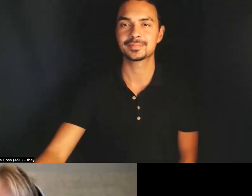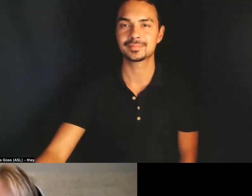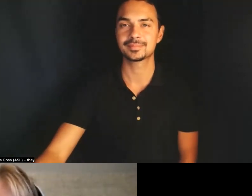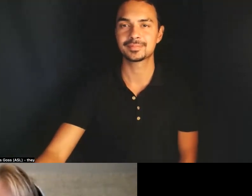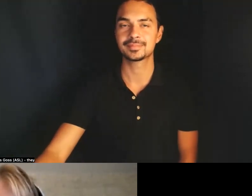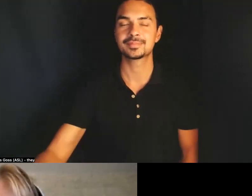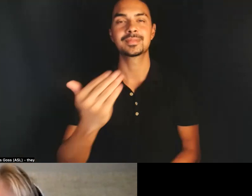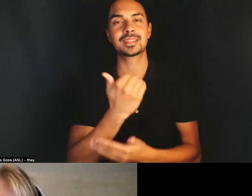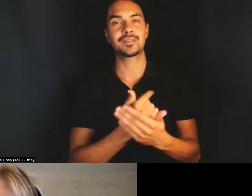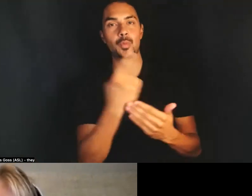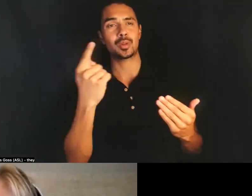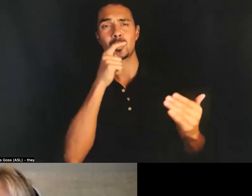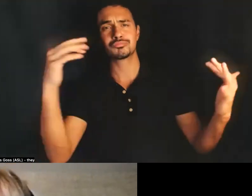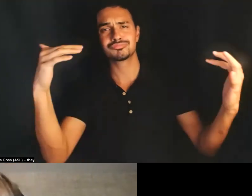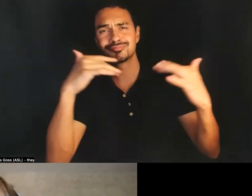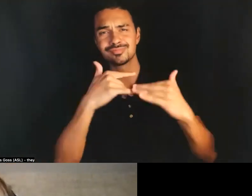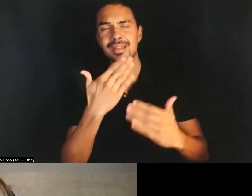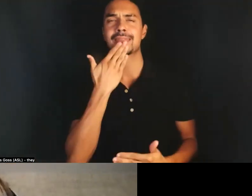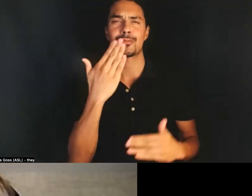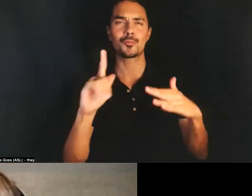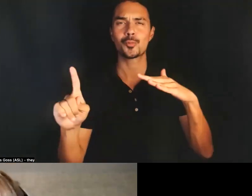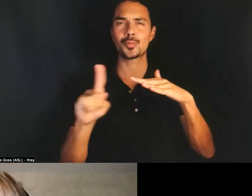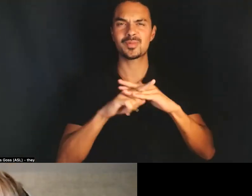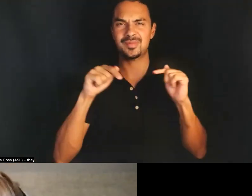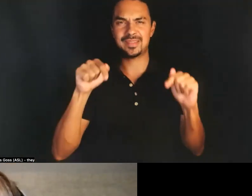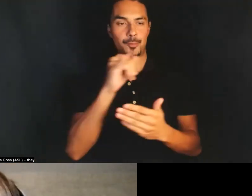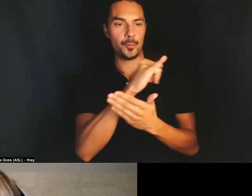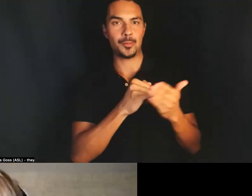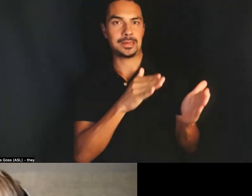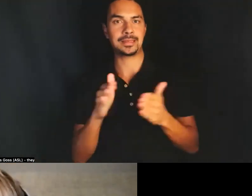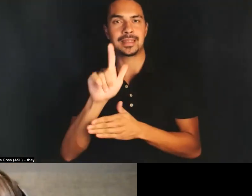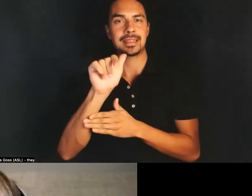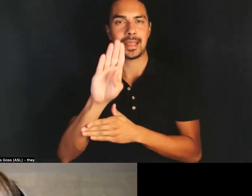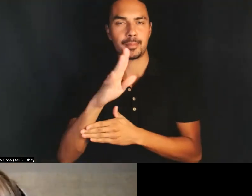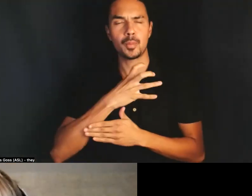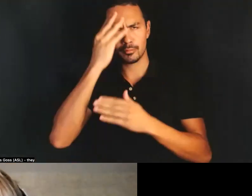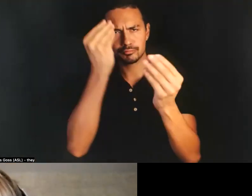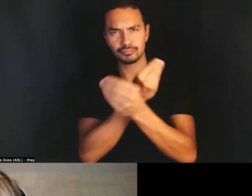for coming to this Artist Lab today.